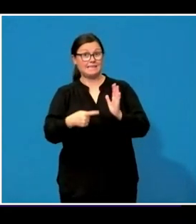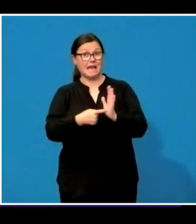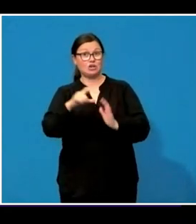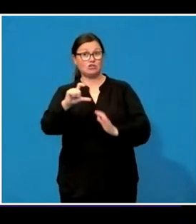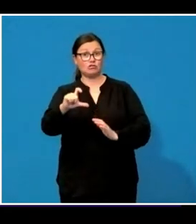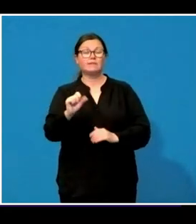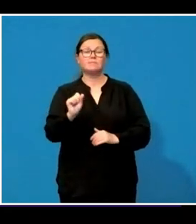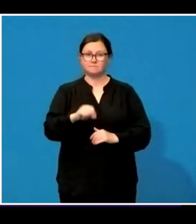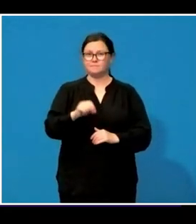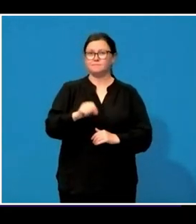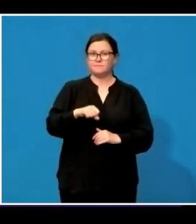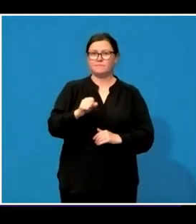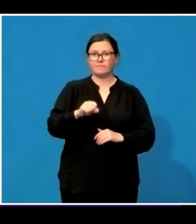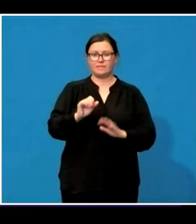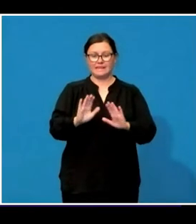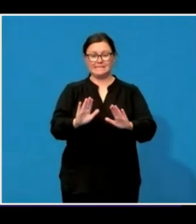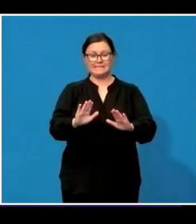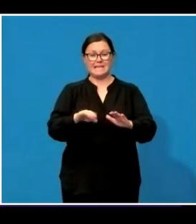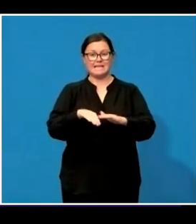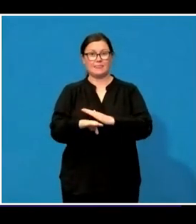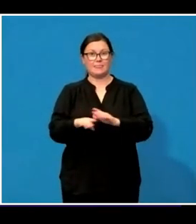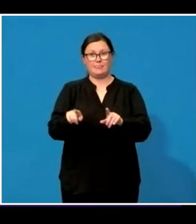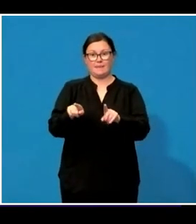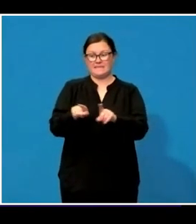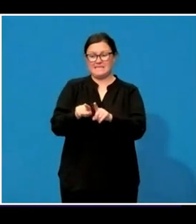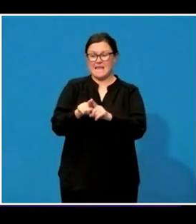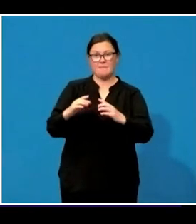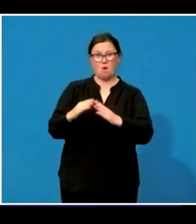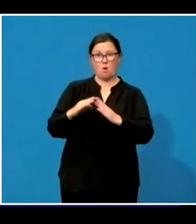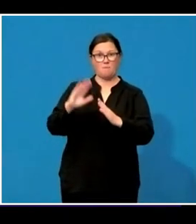He was in the home, the same home that he was in before, but the funding arrangement